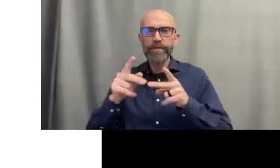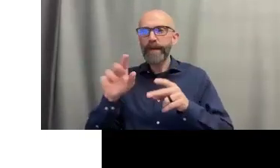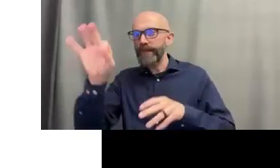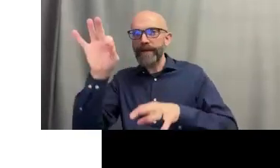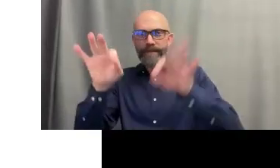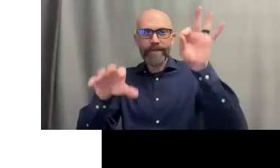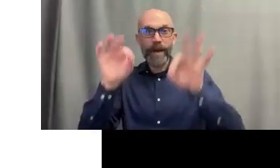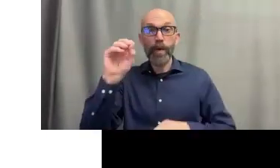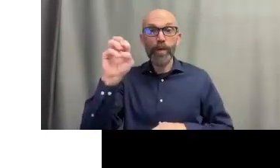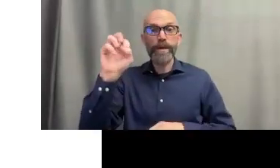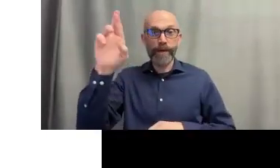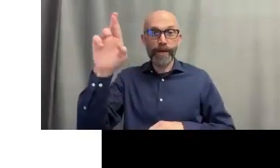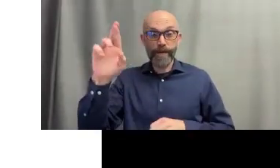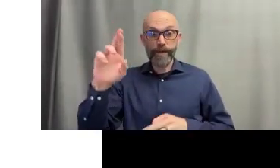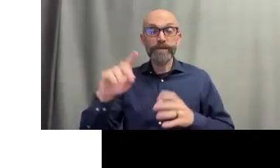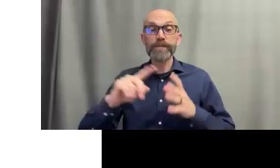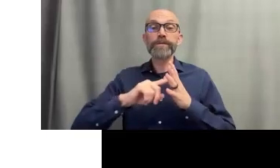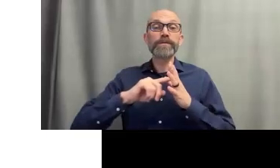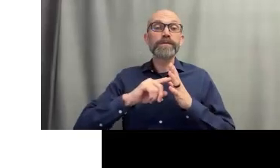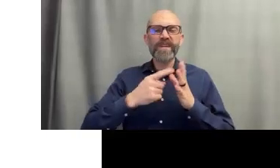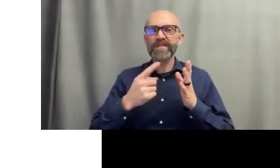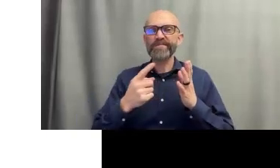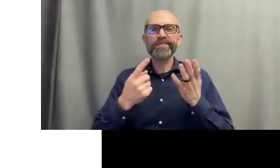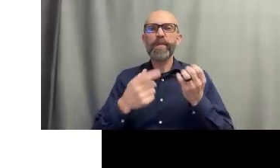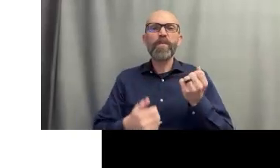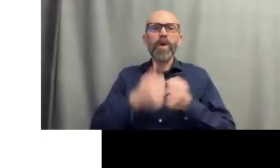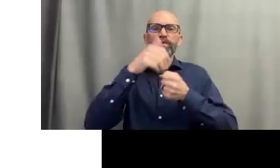OER, starting with some of the more local or regional ones,